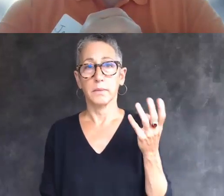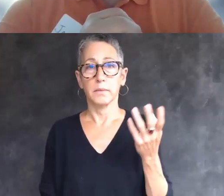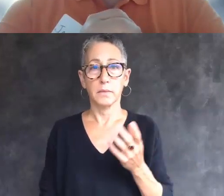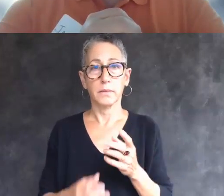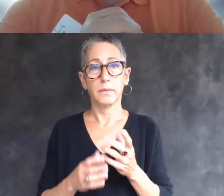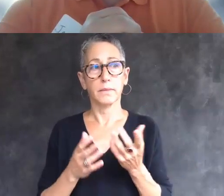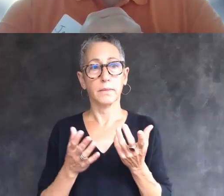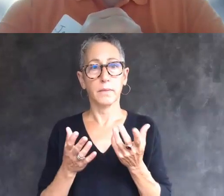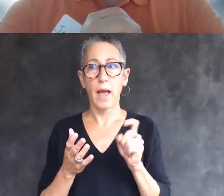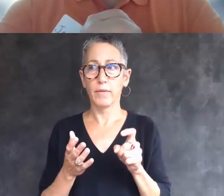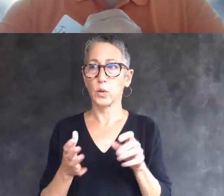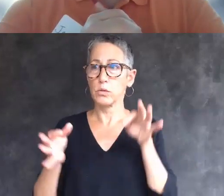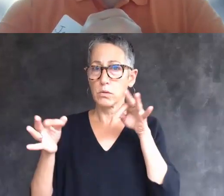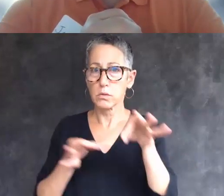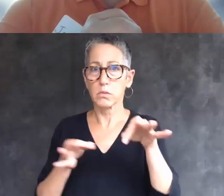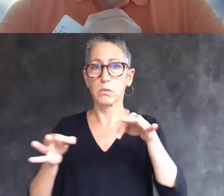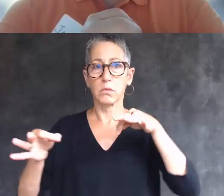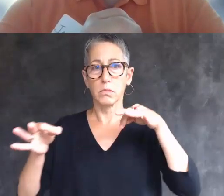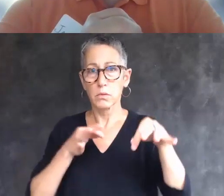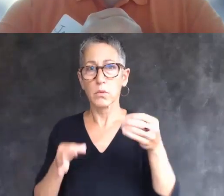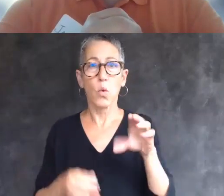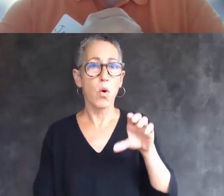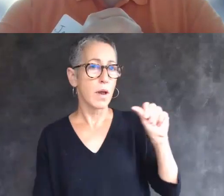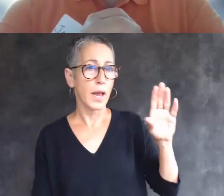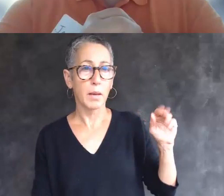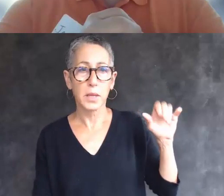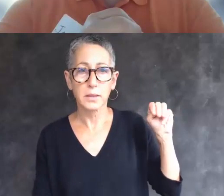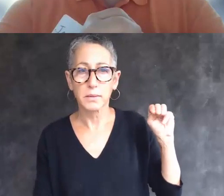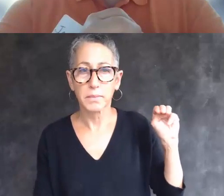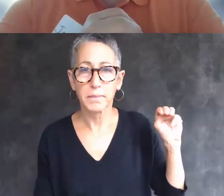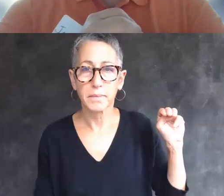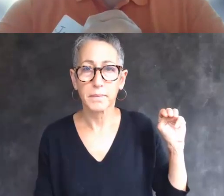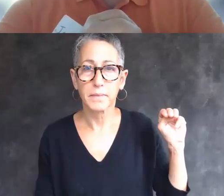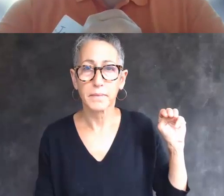and and or ableism. It is important